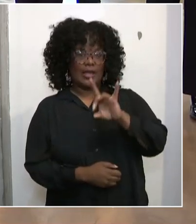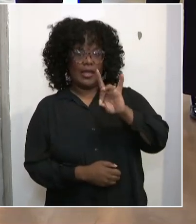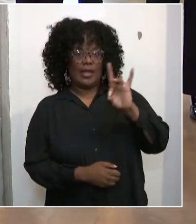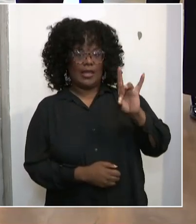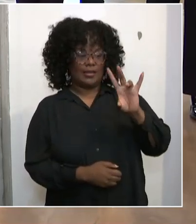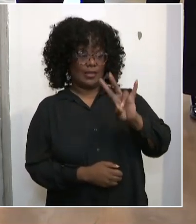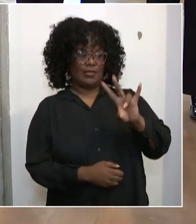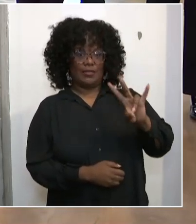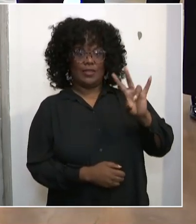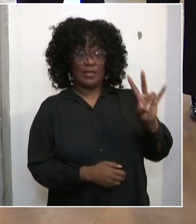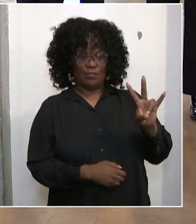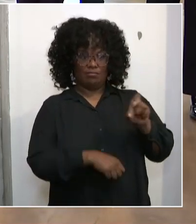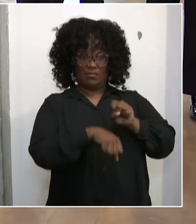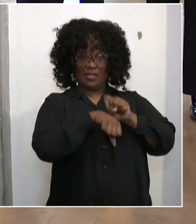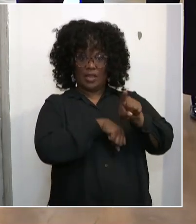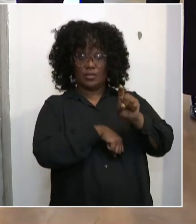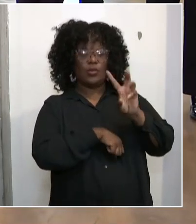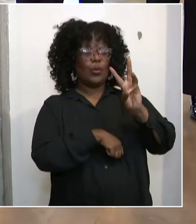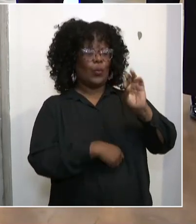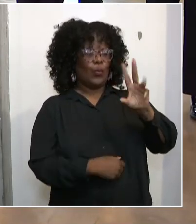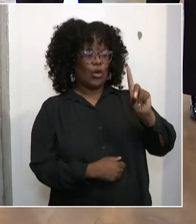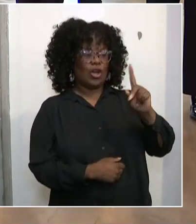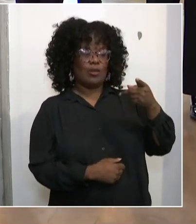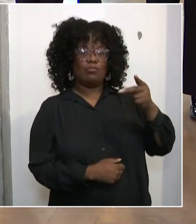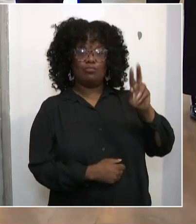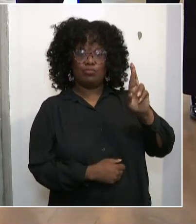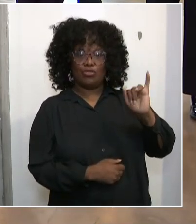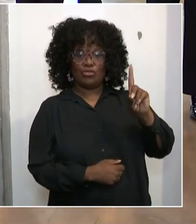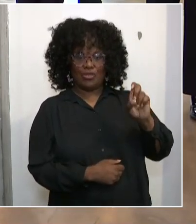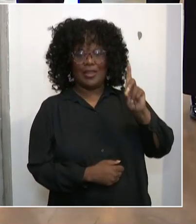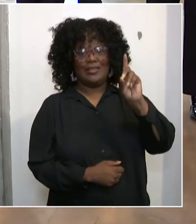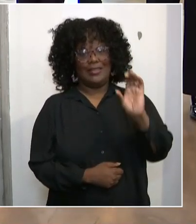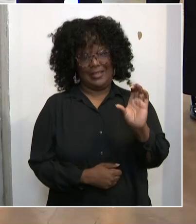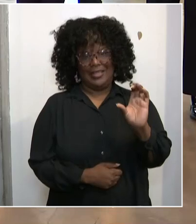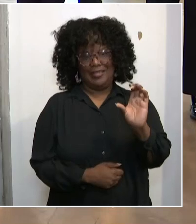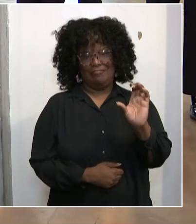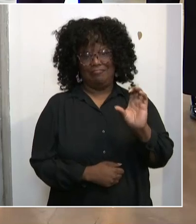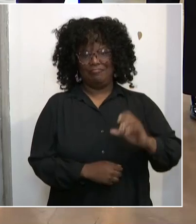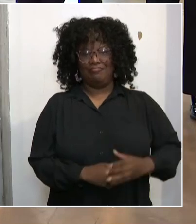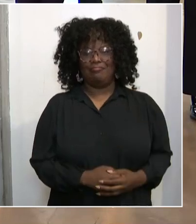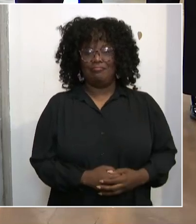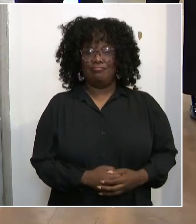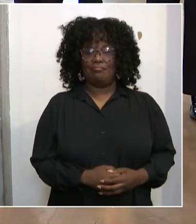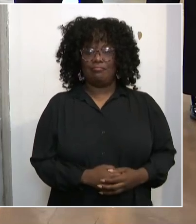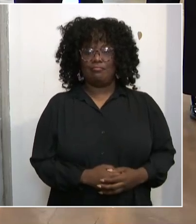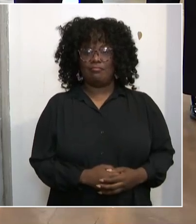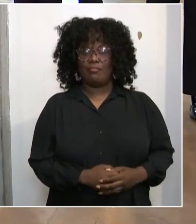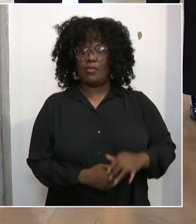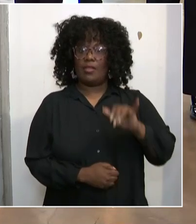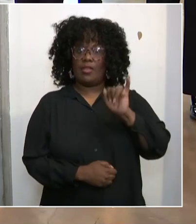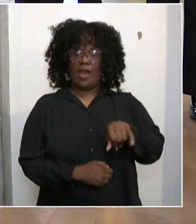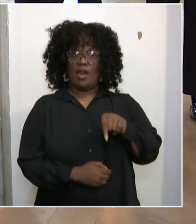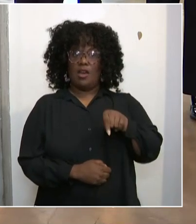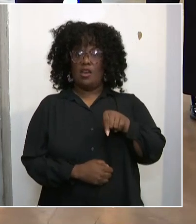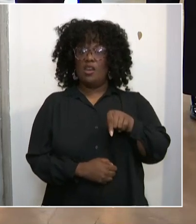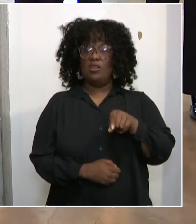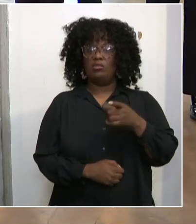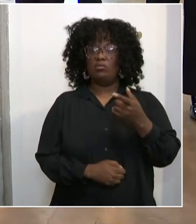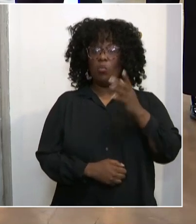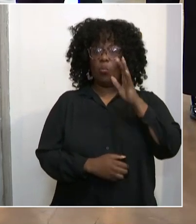Uh, and that will help you get real-time updates about traffic, logistics, public safety, uh, and, uh,